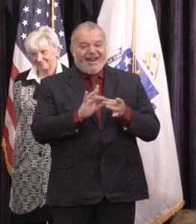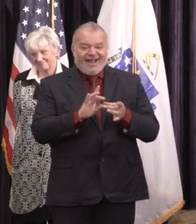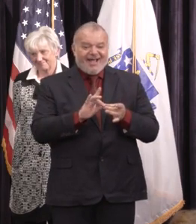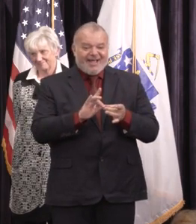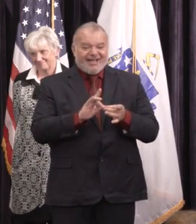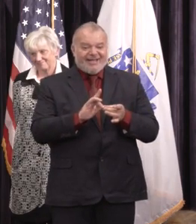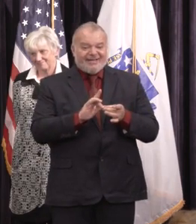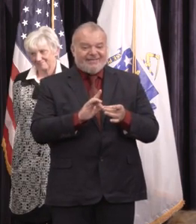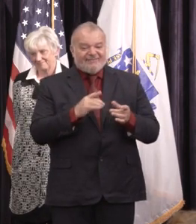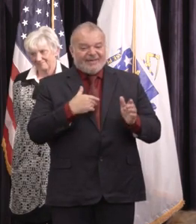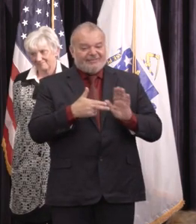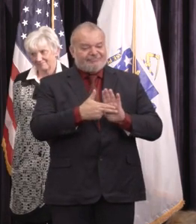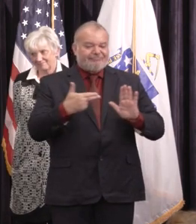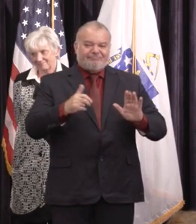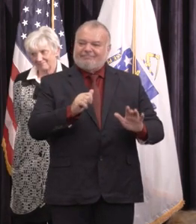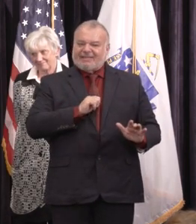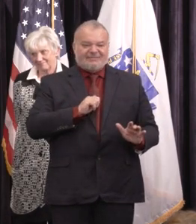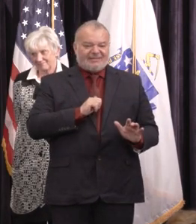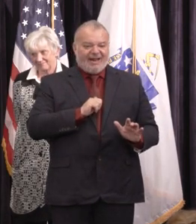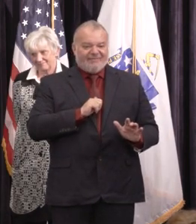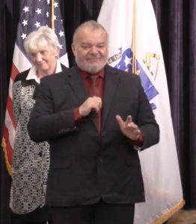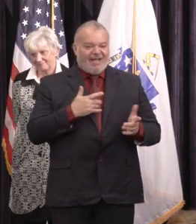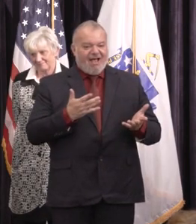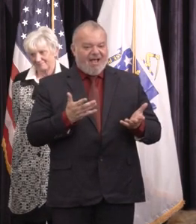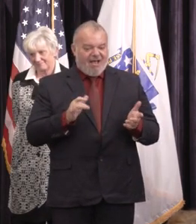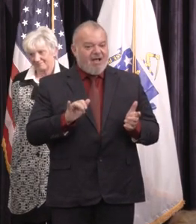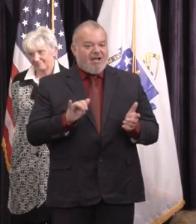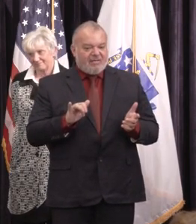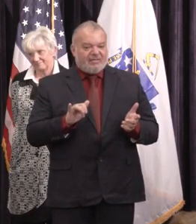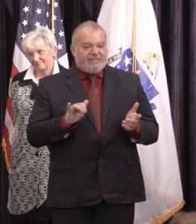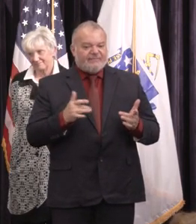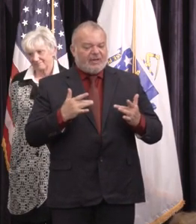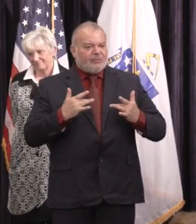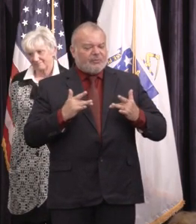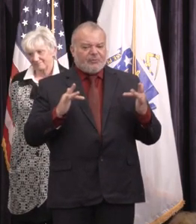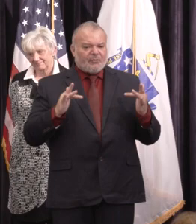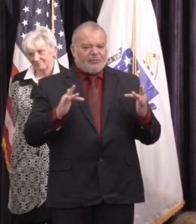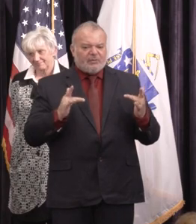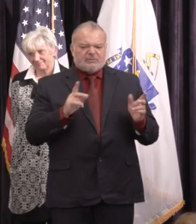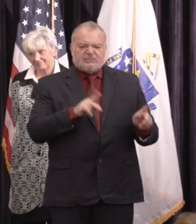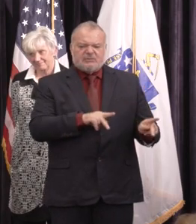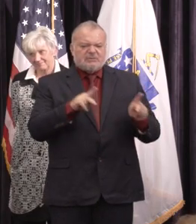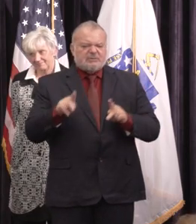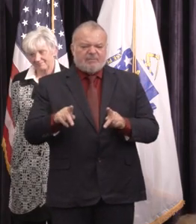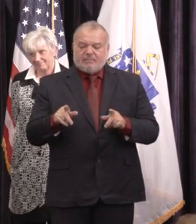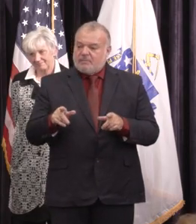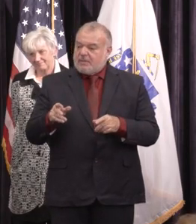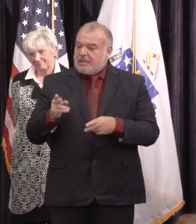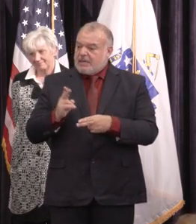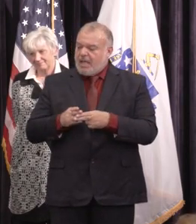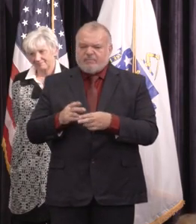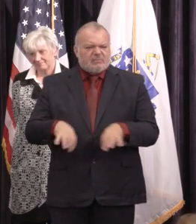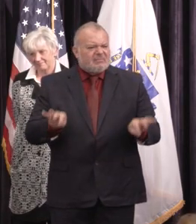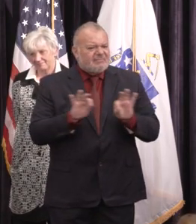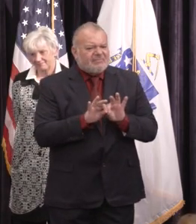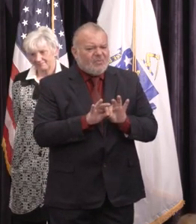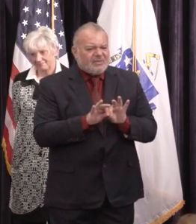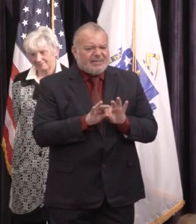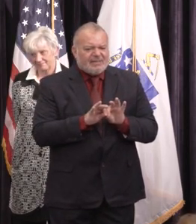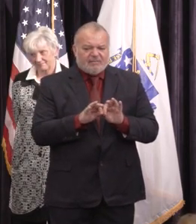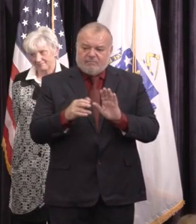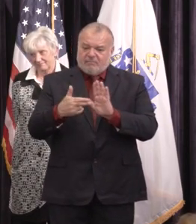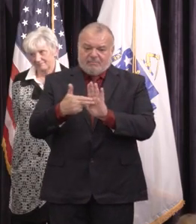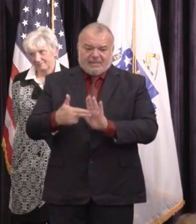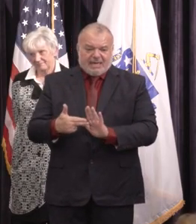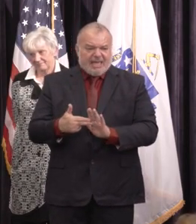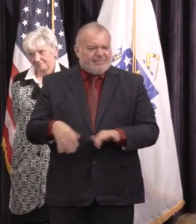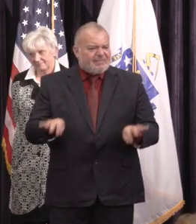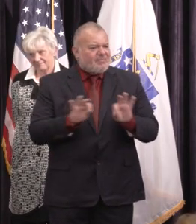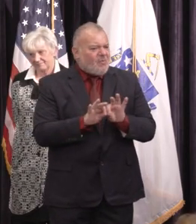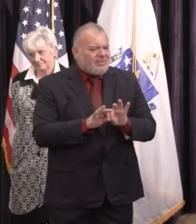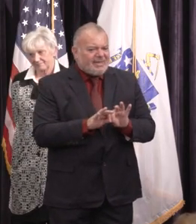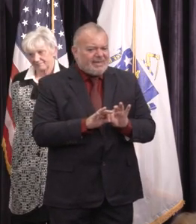giving clarity, much needed clarity to employers who are seeking workforce options. It signals the